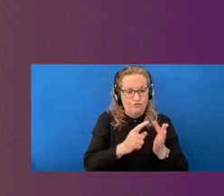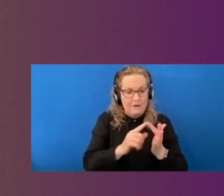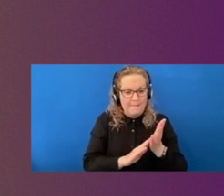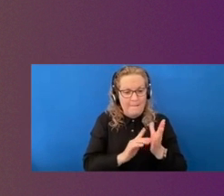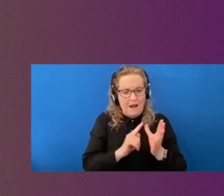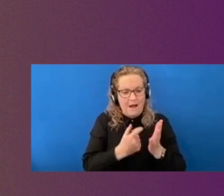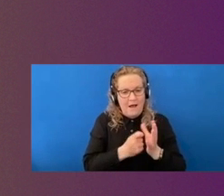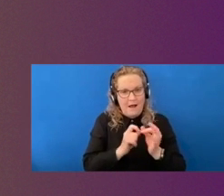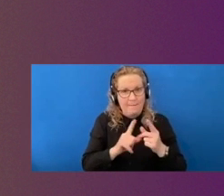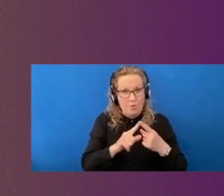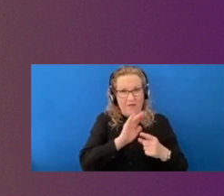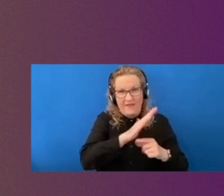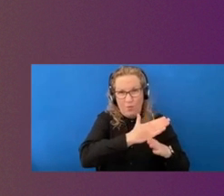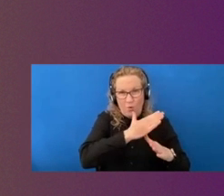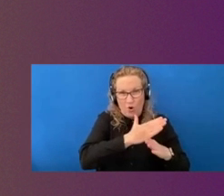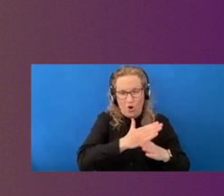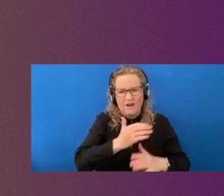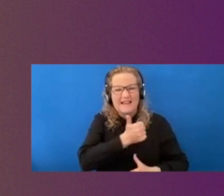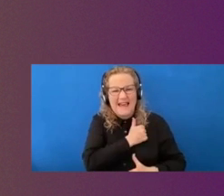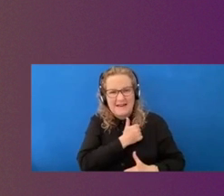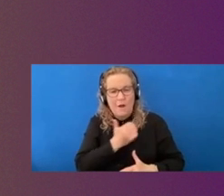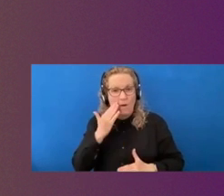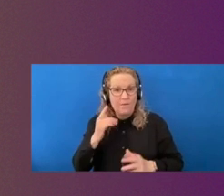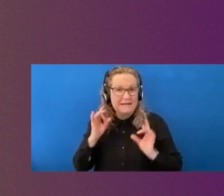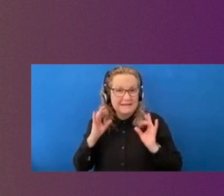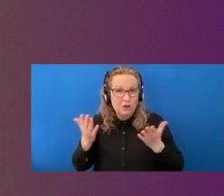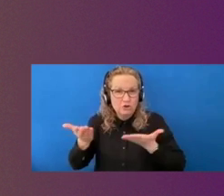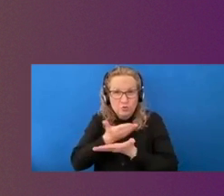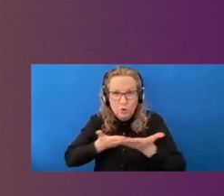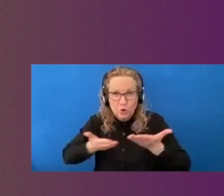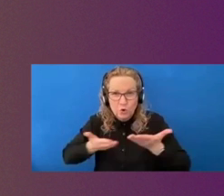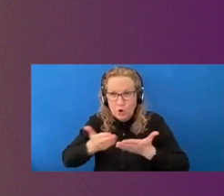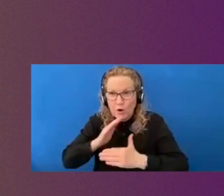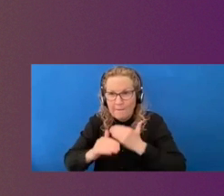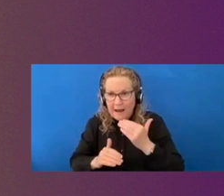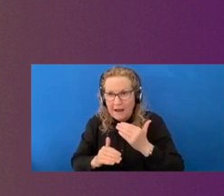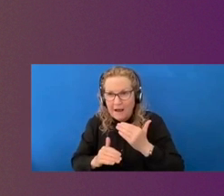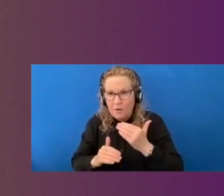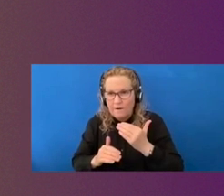in canada when we started talking about the idea of ATS labs the accelerator people in